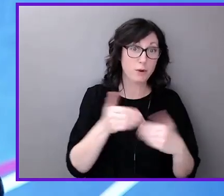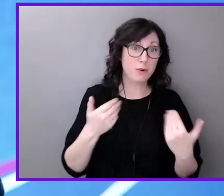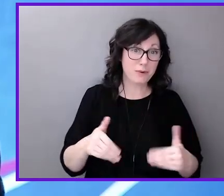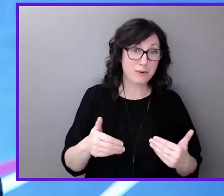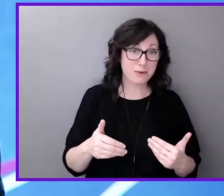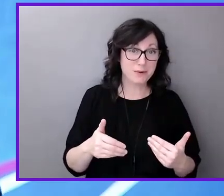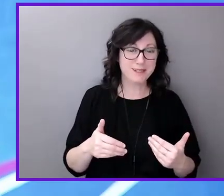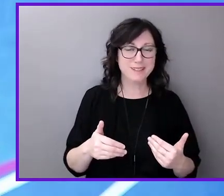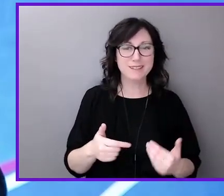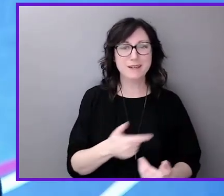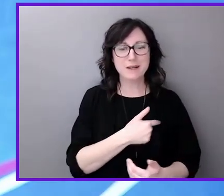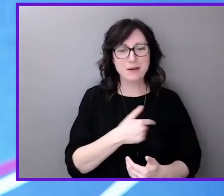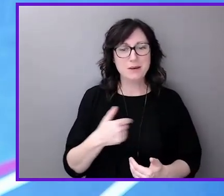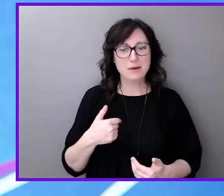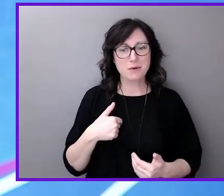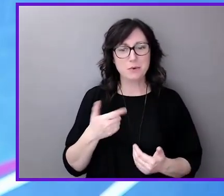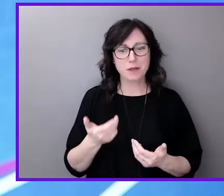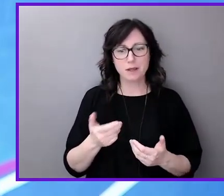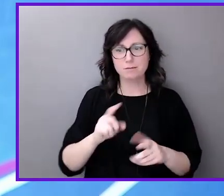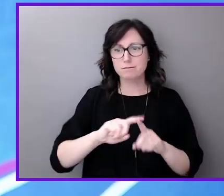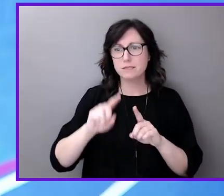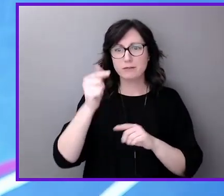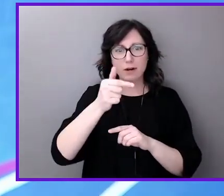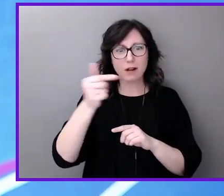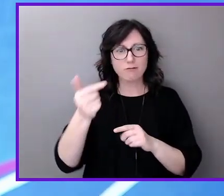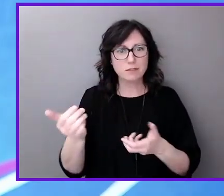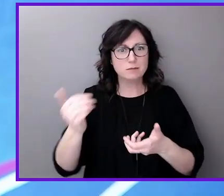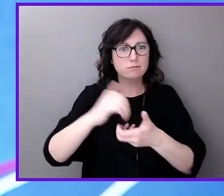we worked with various governments who turned towards the Council